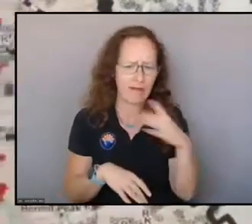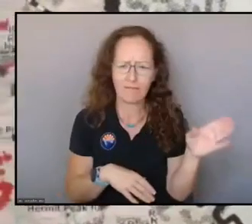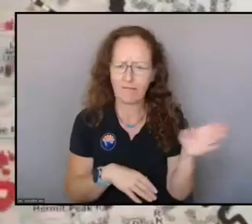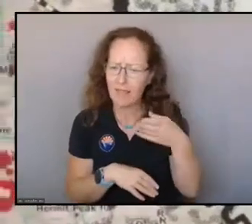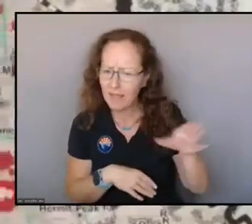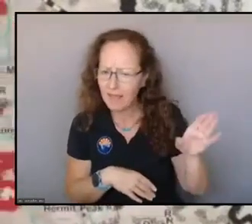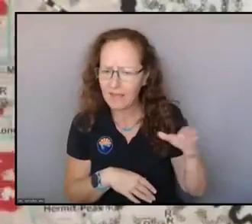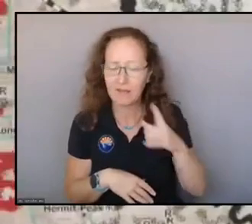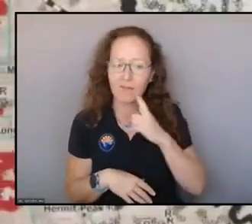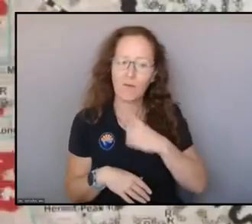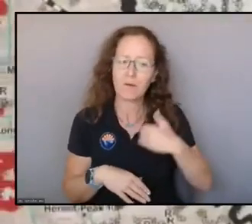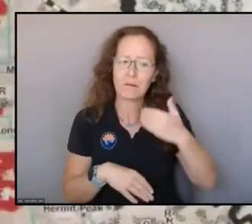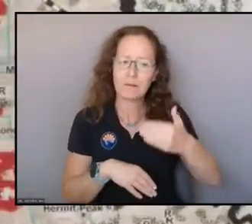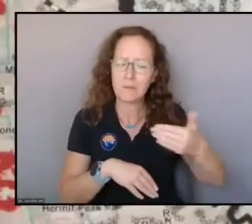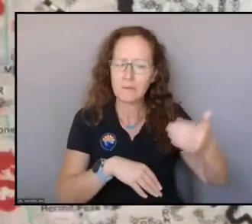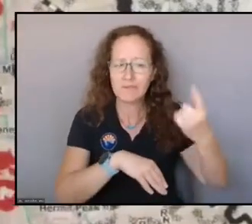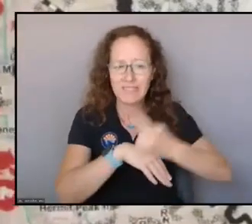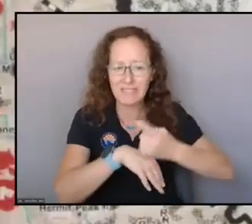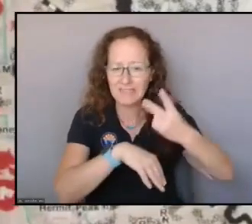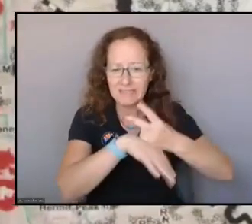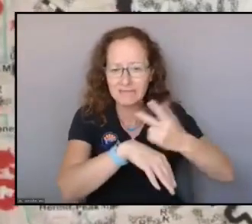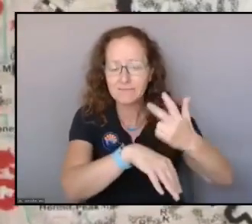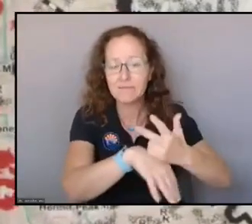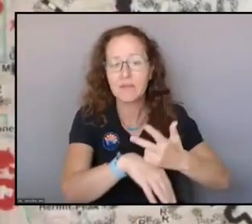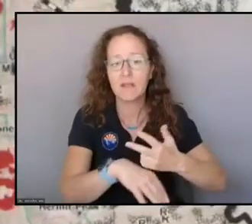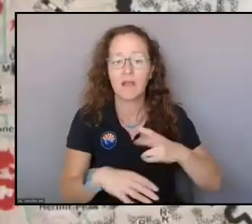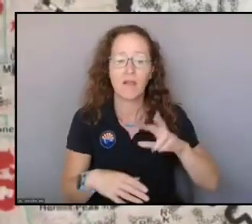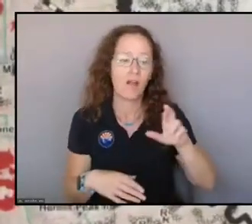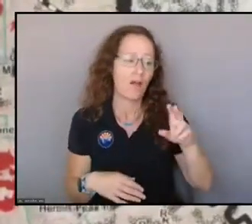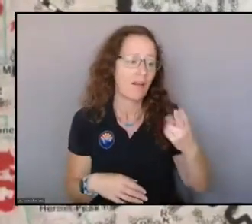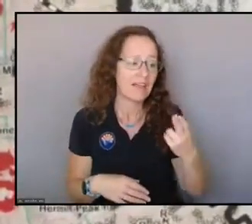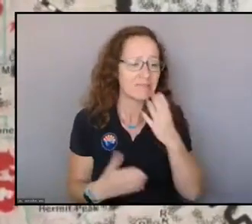FLAG WARNINGS PREDICTED OVER THE NEXT FEW DAYS WITH